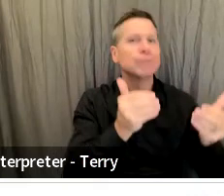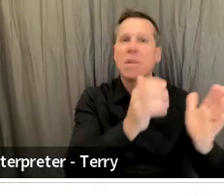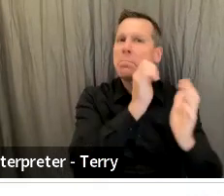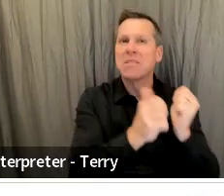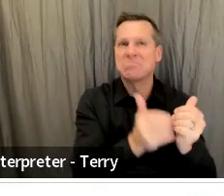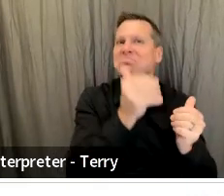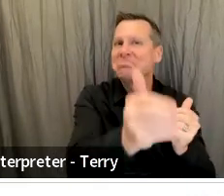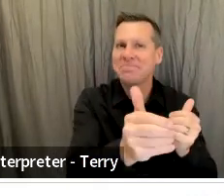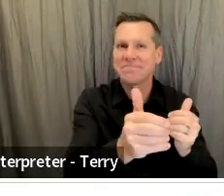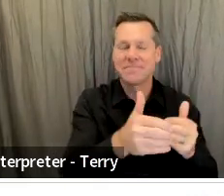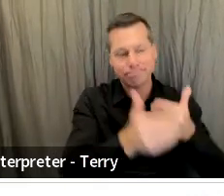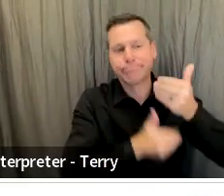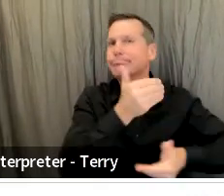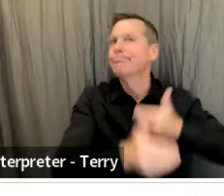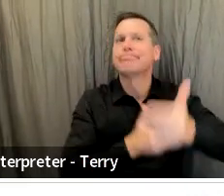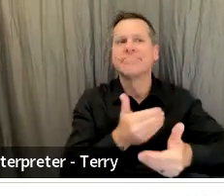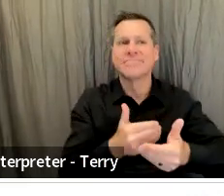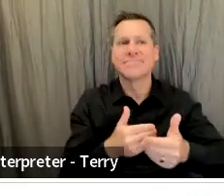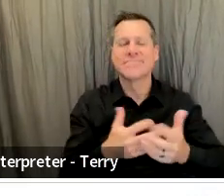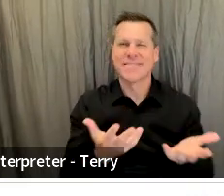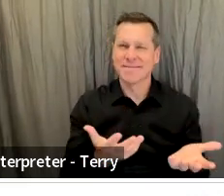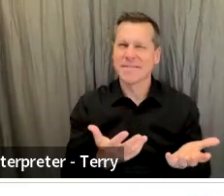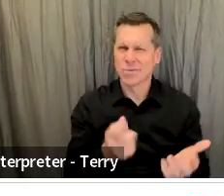like the sample mastery paths we have,